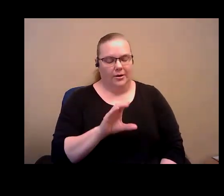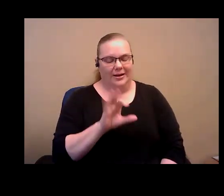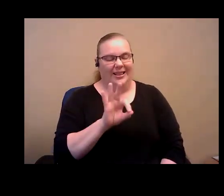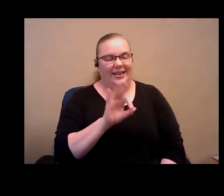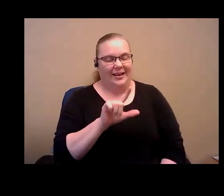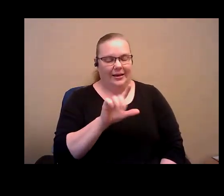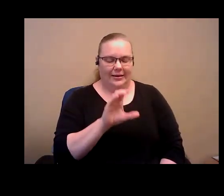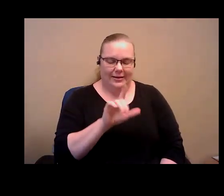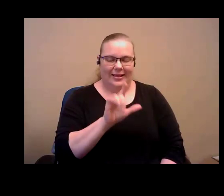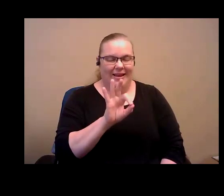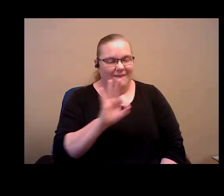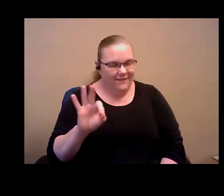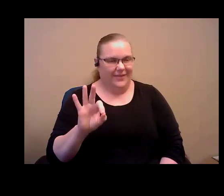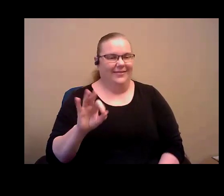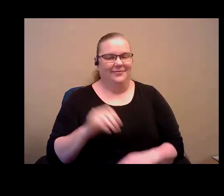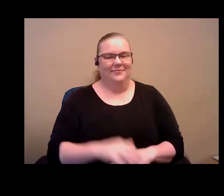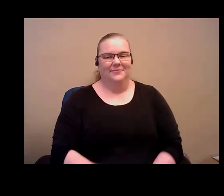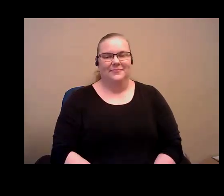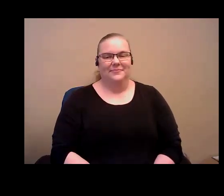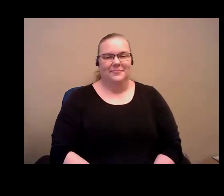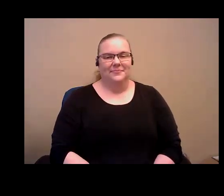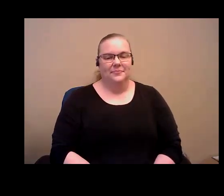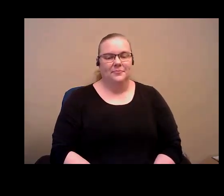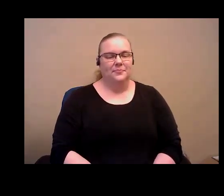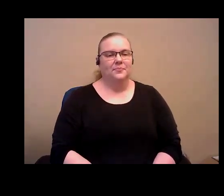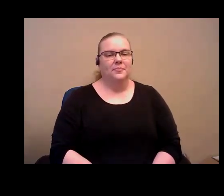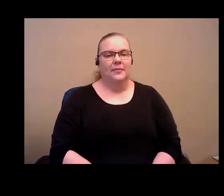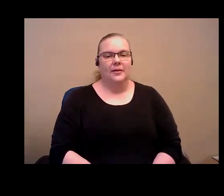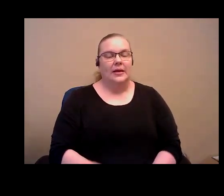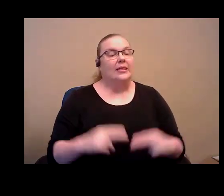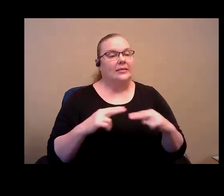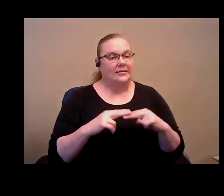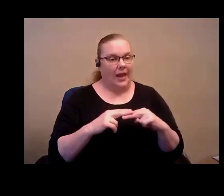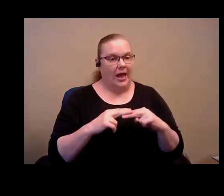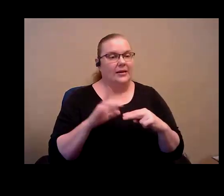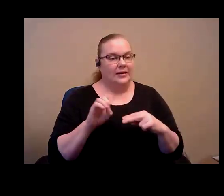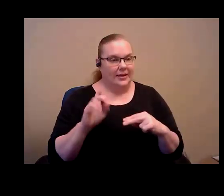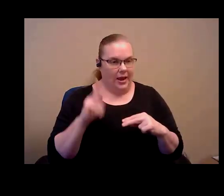And the slide deck will be shared, will be posted with the recording.